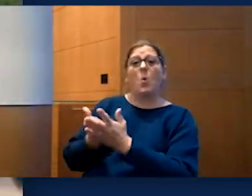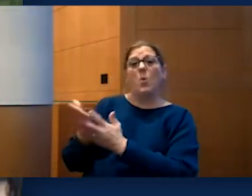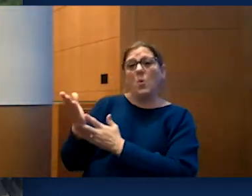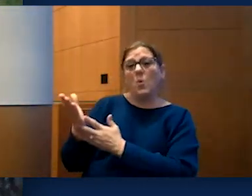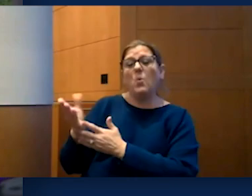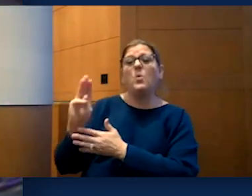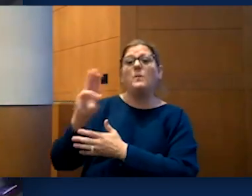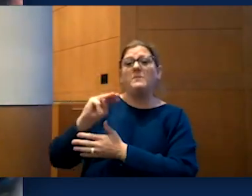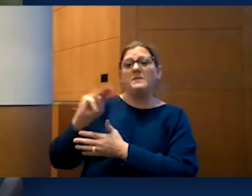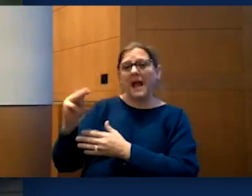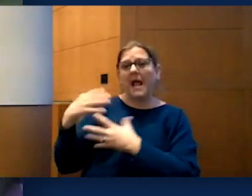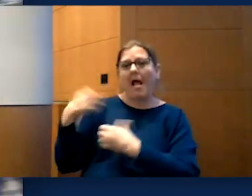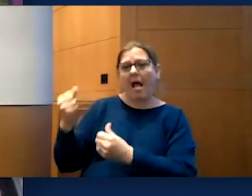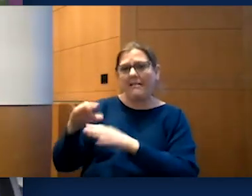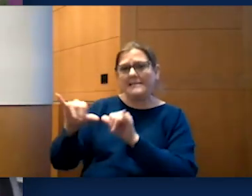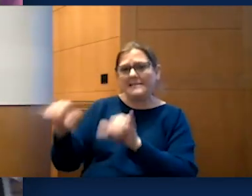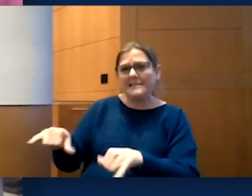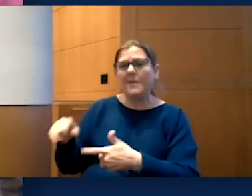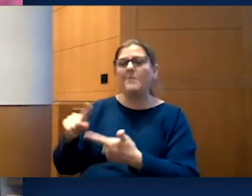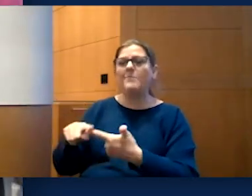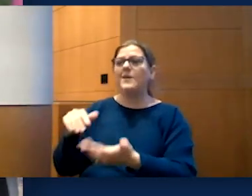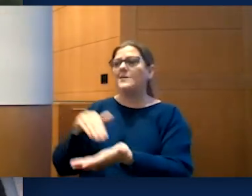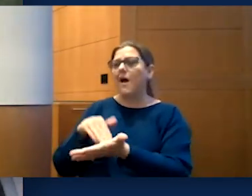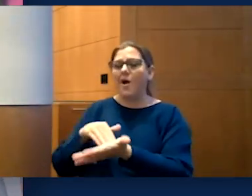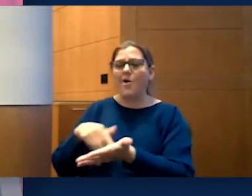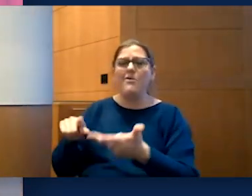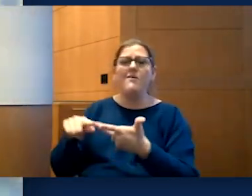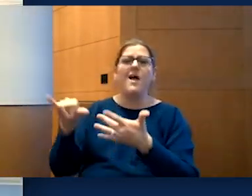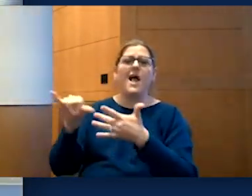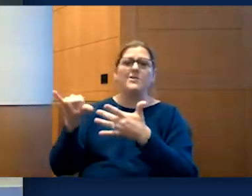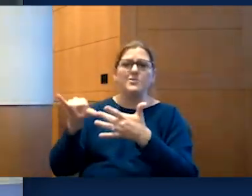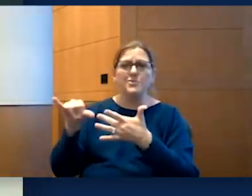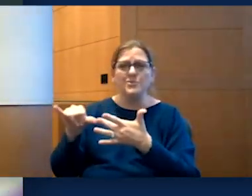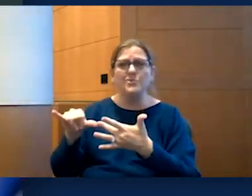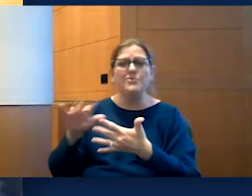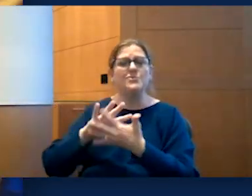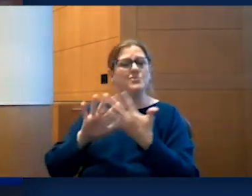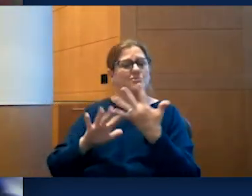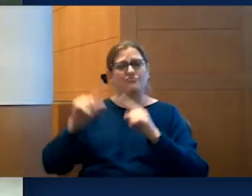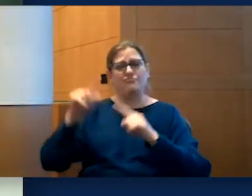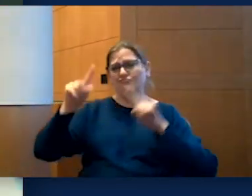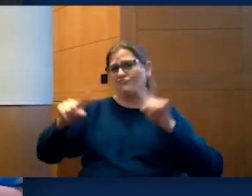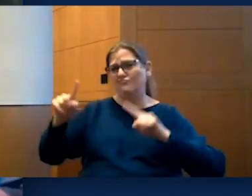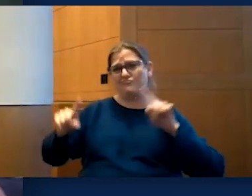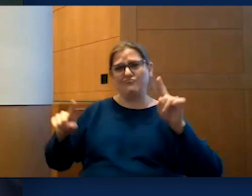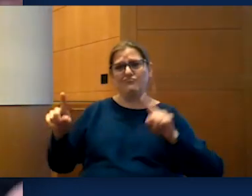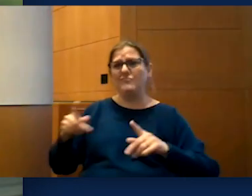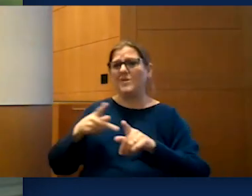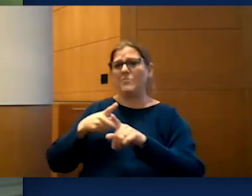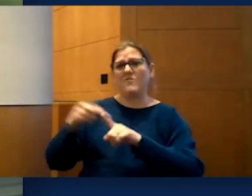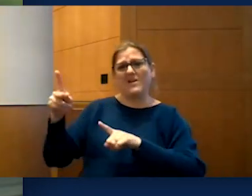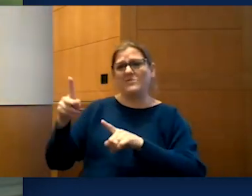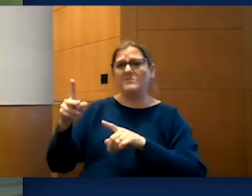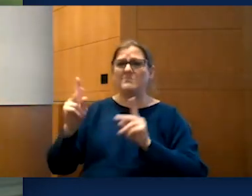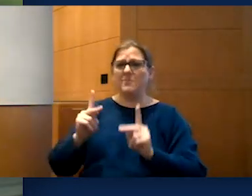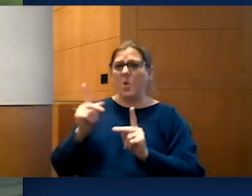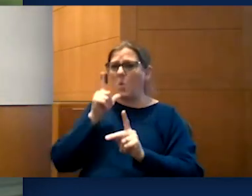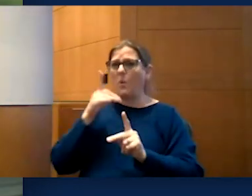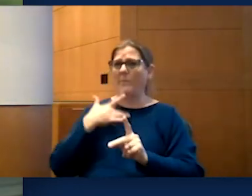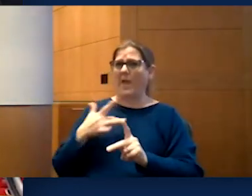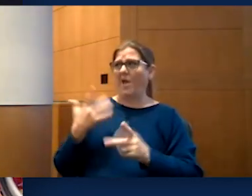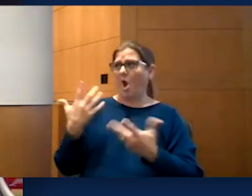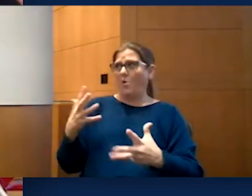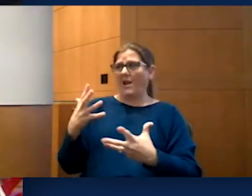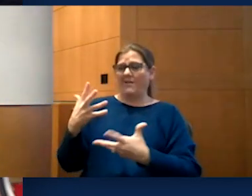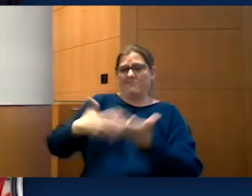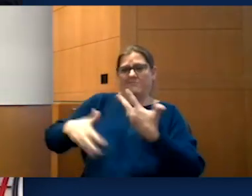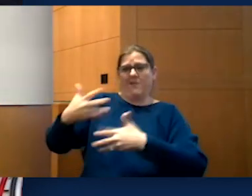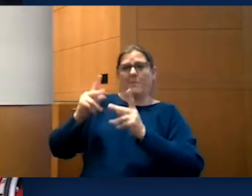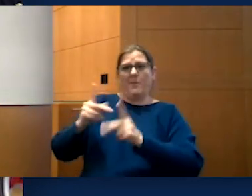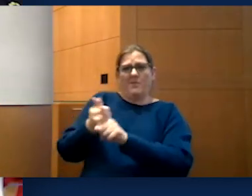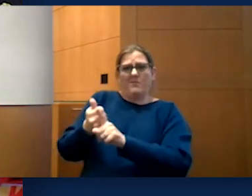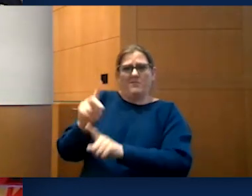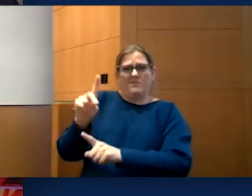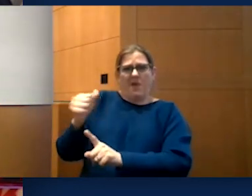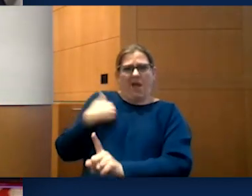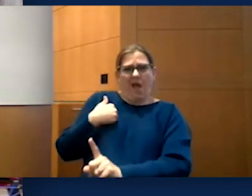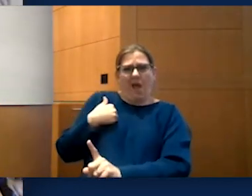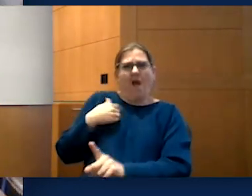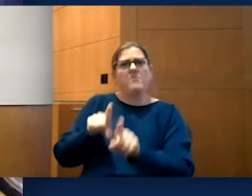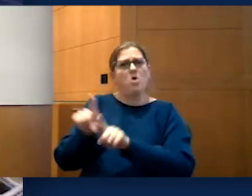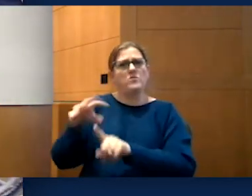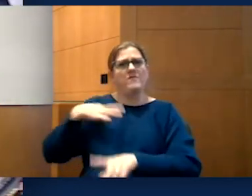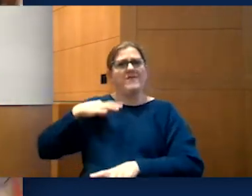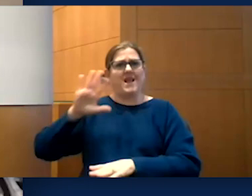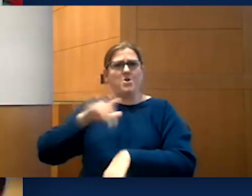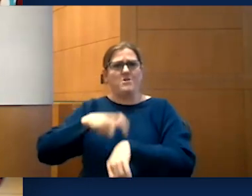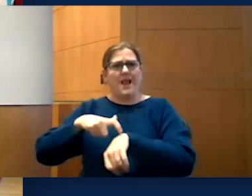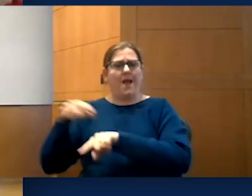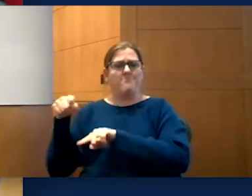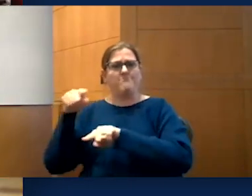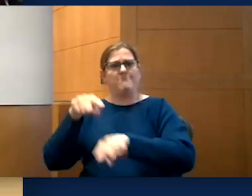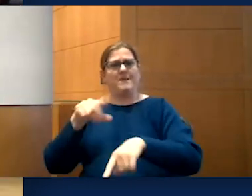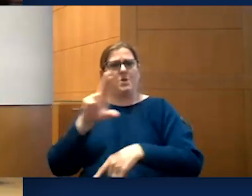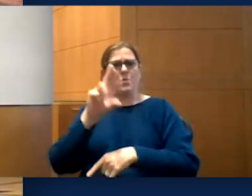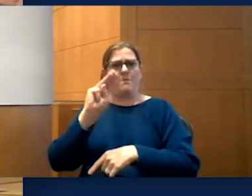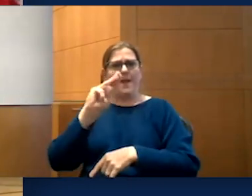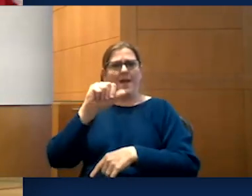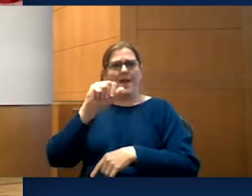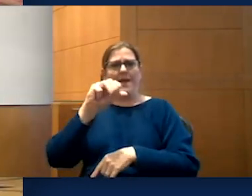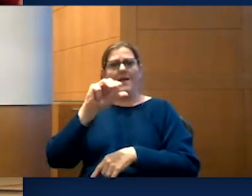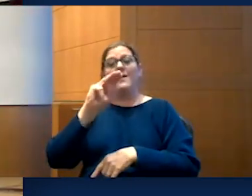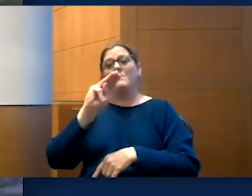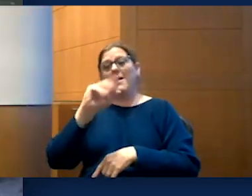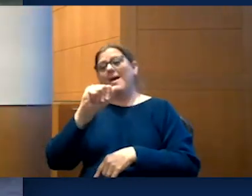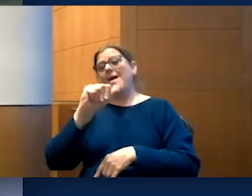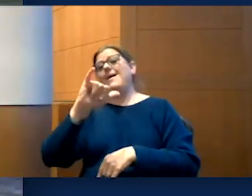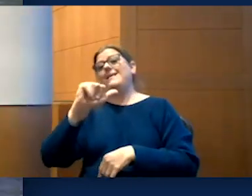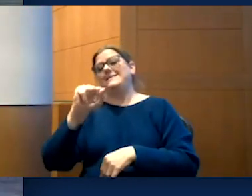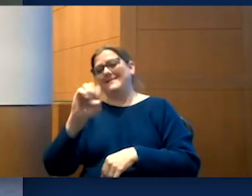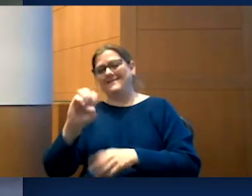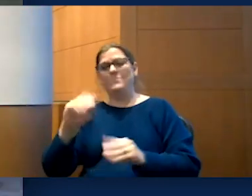Day-to-day already interacting with people with disabilities but also volunteering their time with UMAISE and providing expertise for programs.